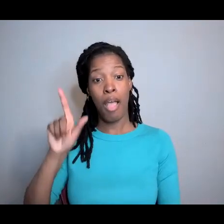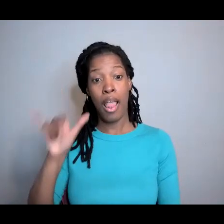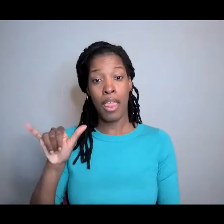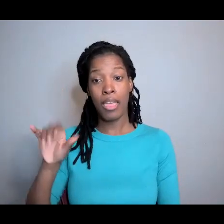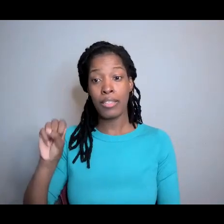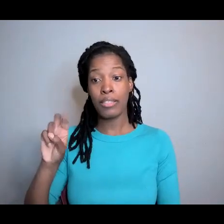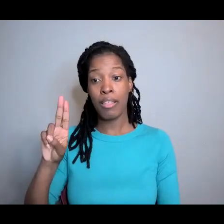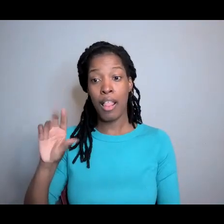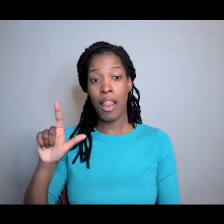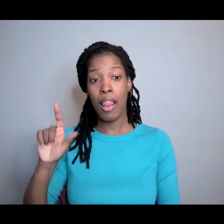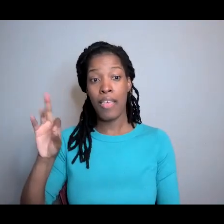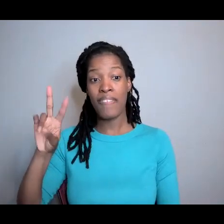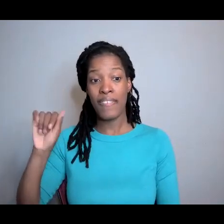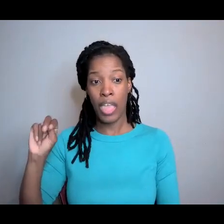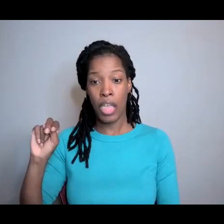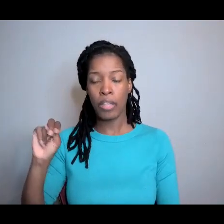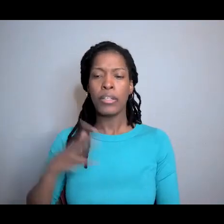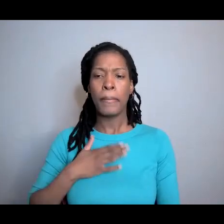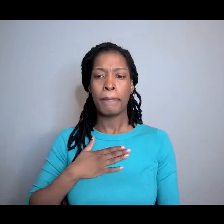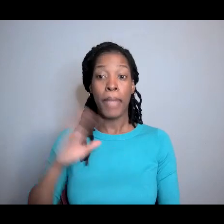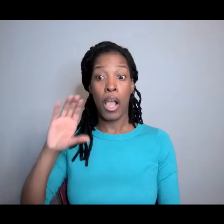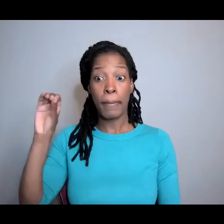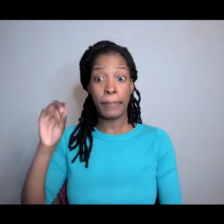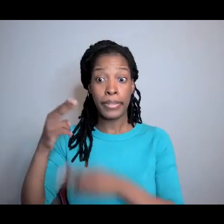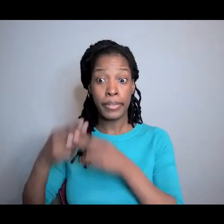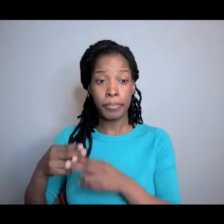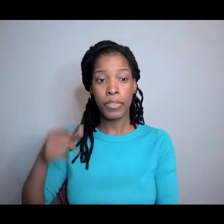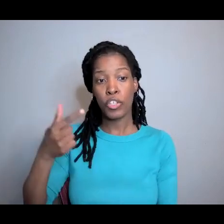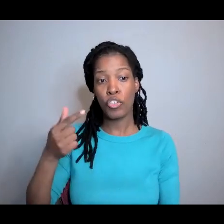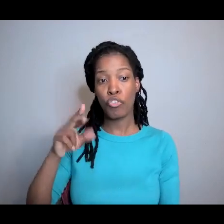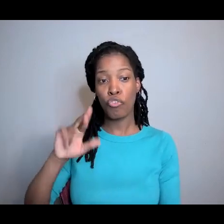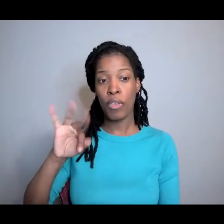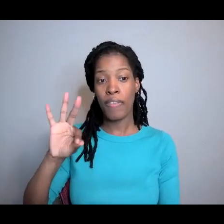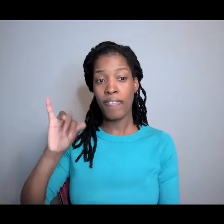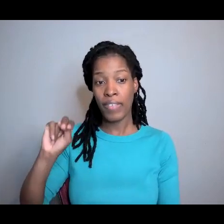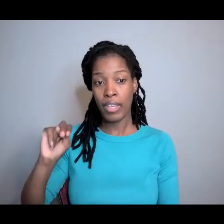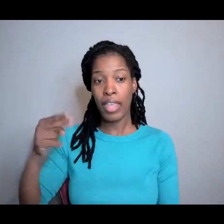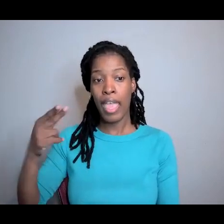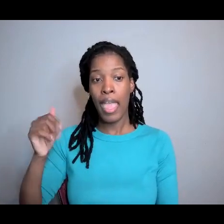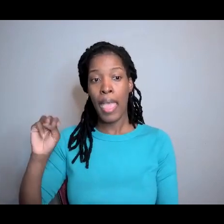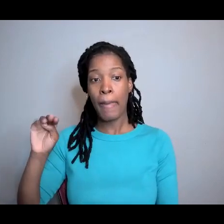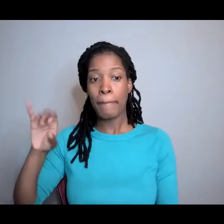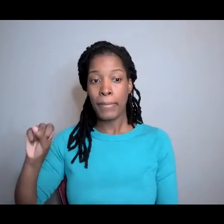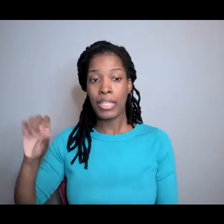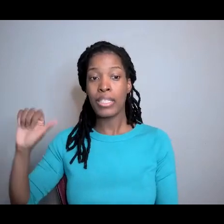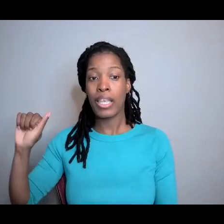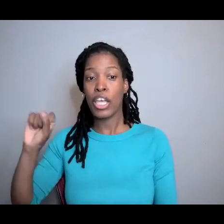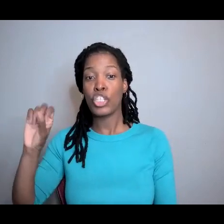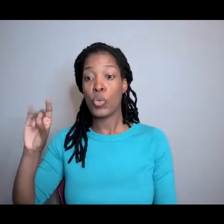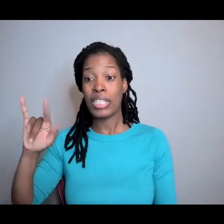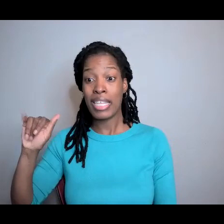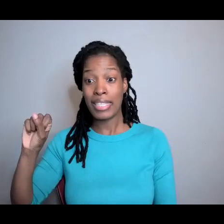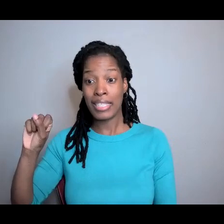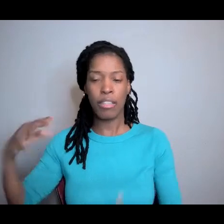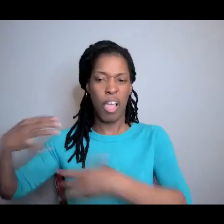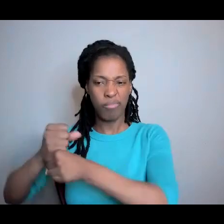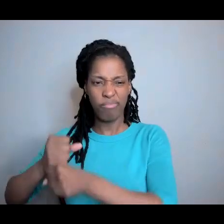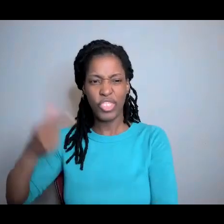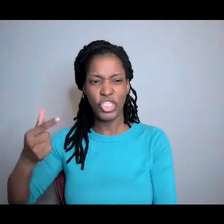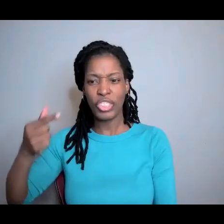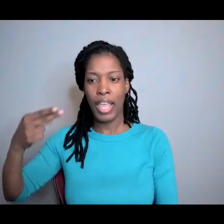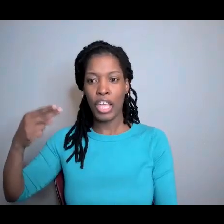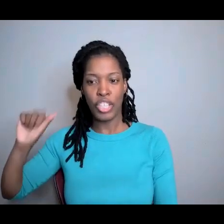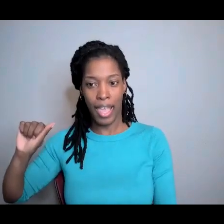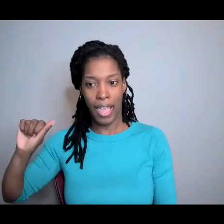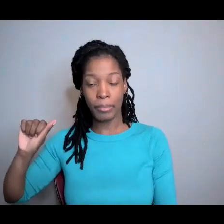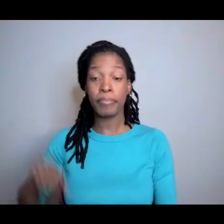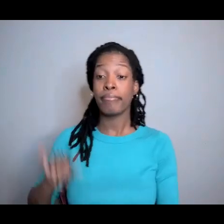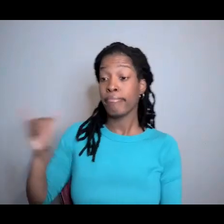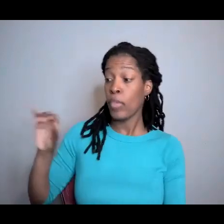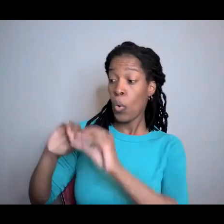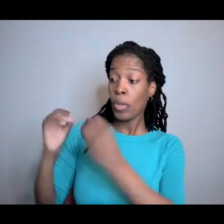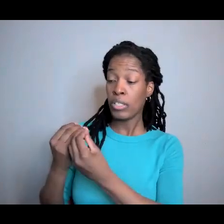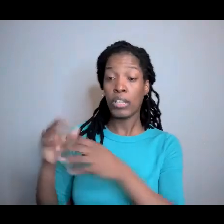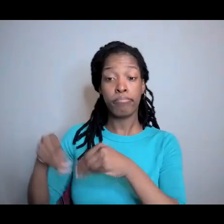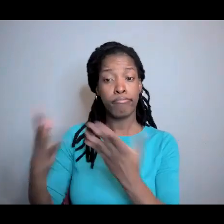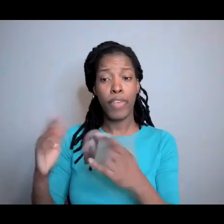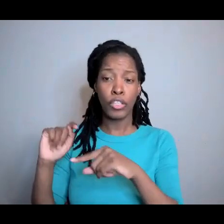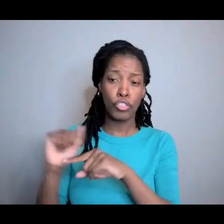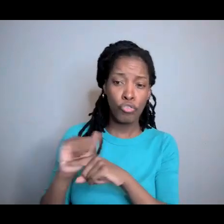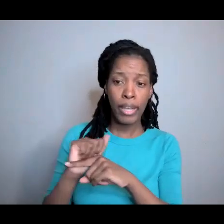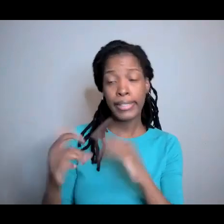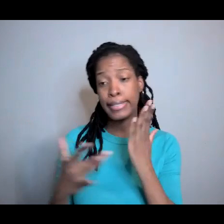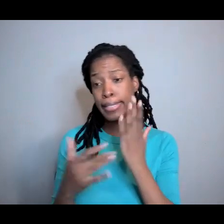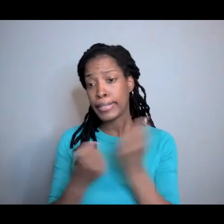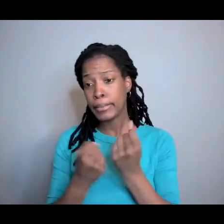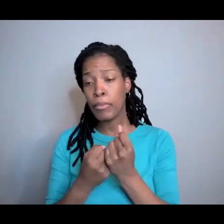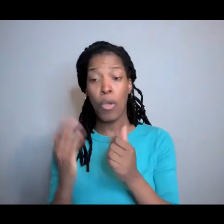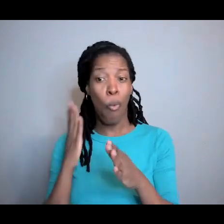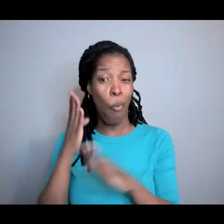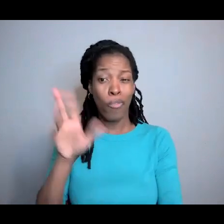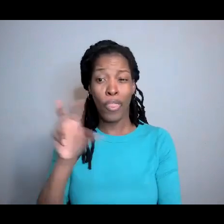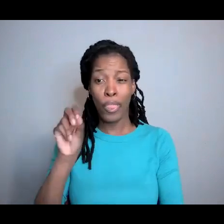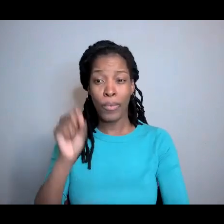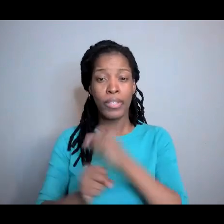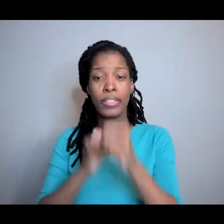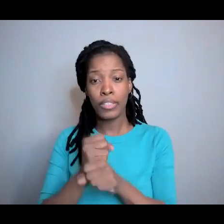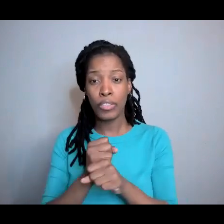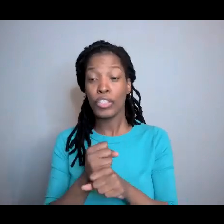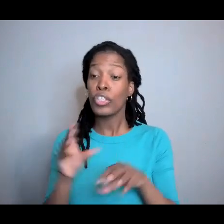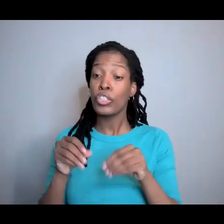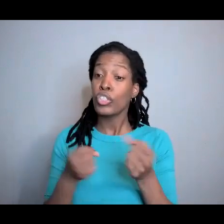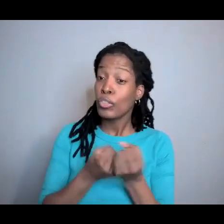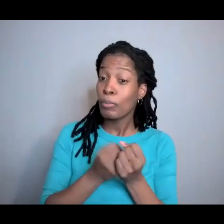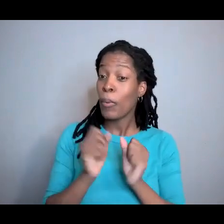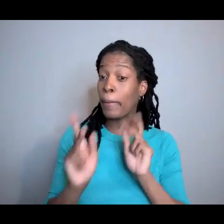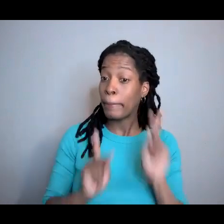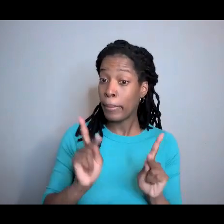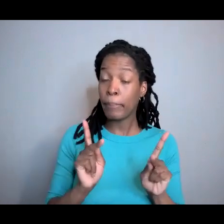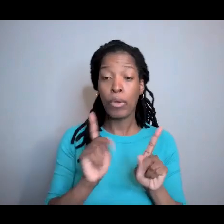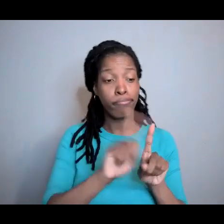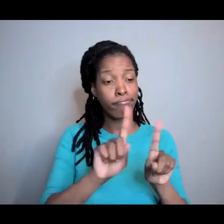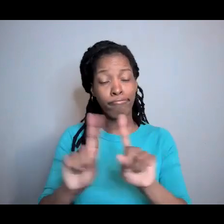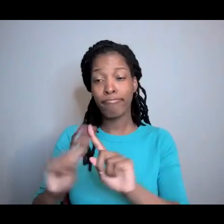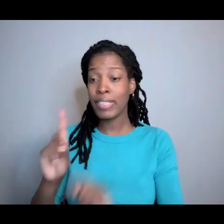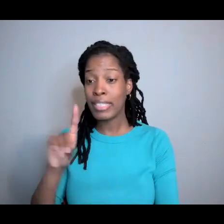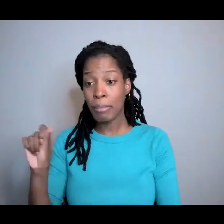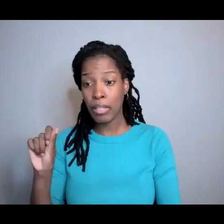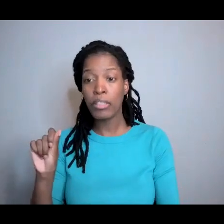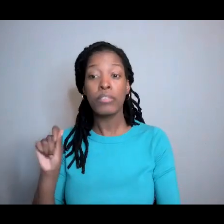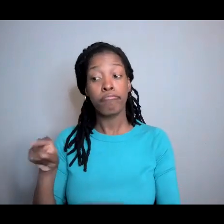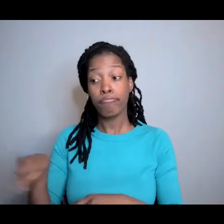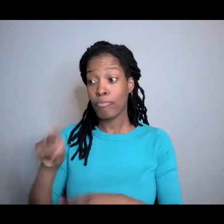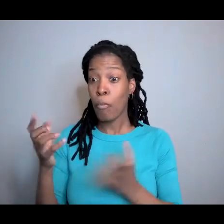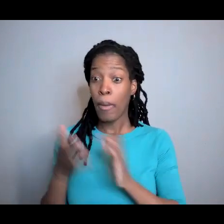Which we call G.H.A. for short. GHA is an organization that's been providing training and technical assistance for over 30 years to support individuals across the spectrum of disabilities, to become self-employed and small business owners. For this webinar.